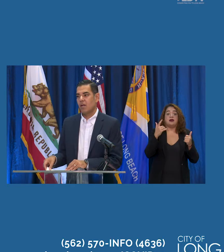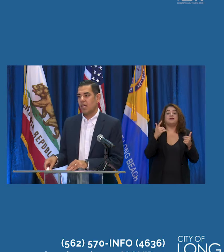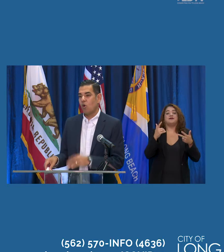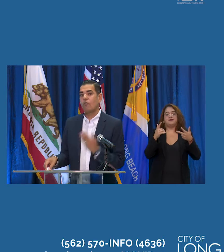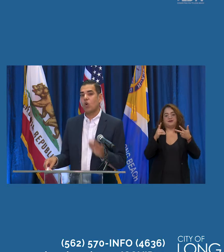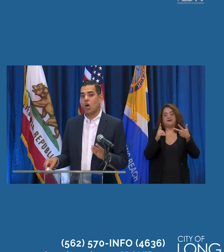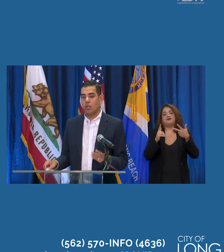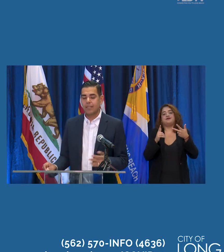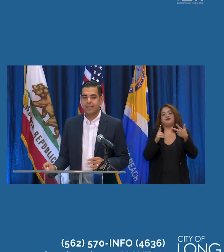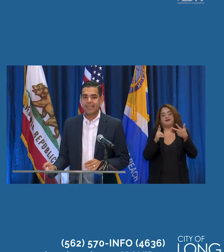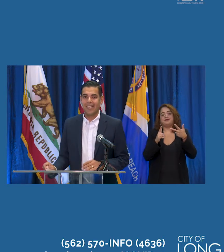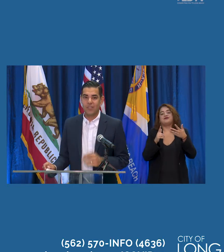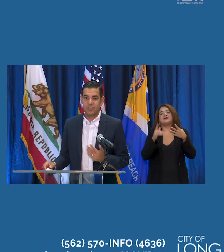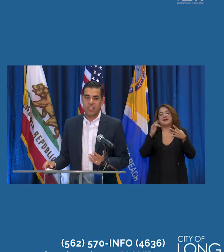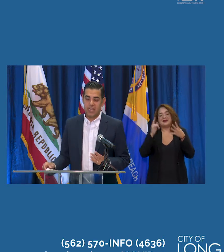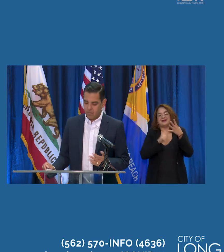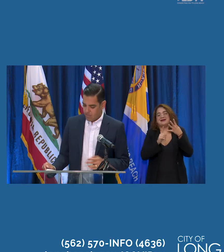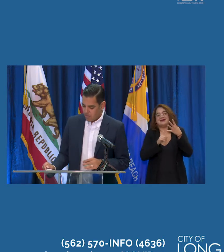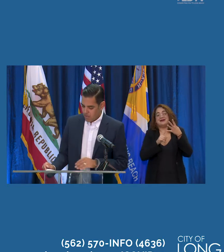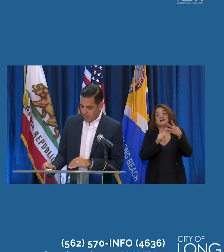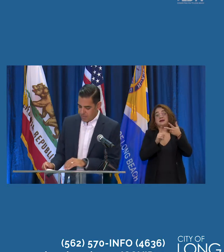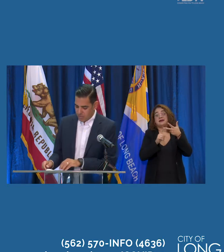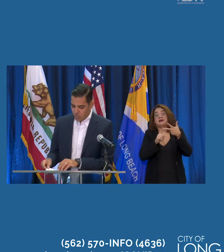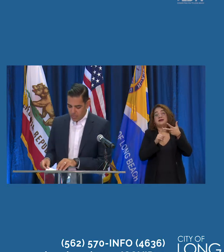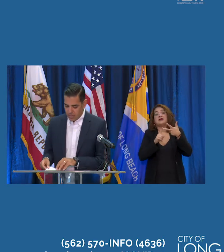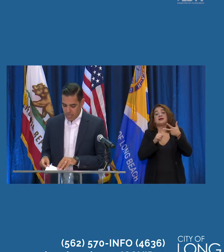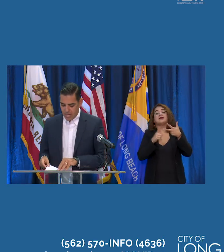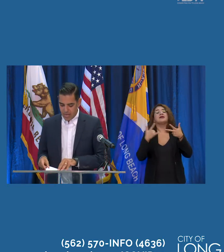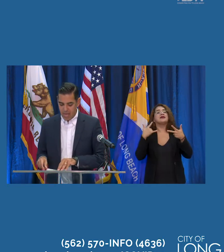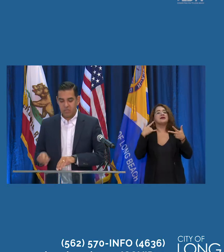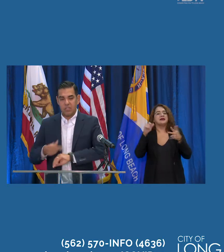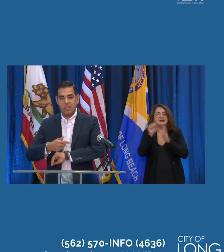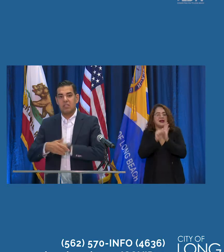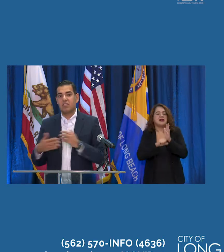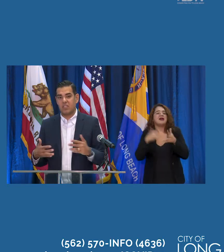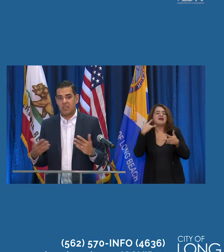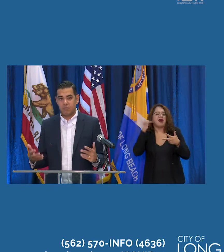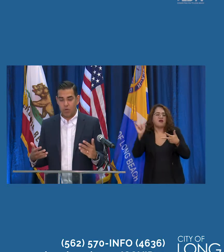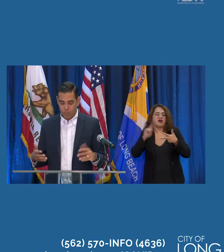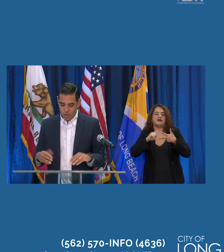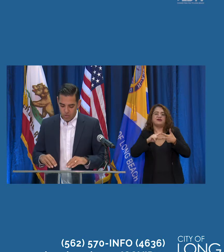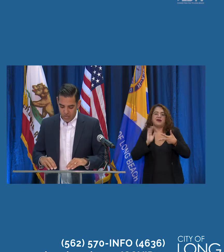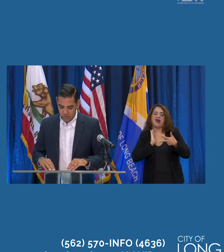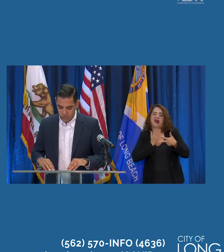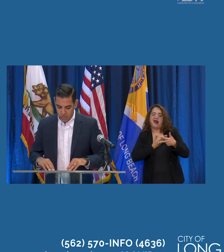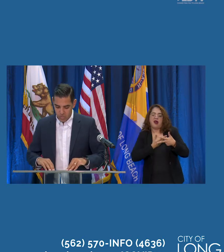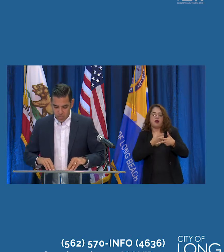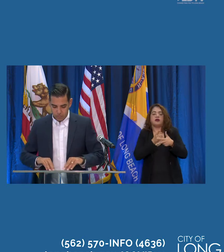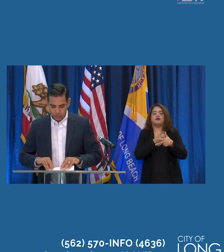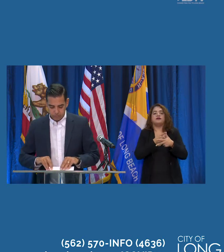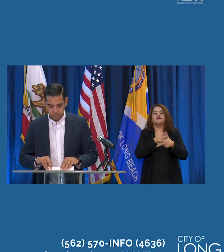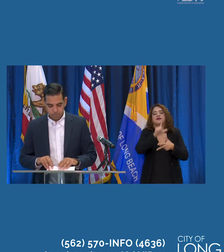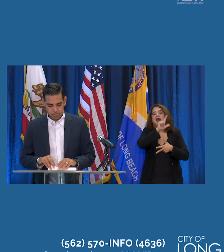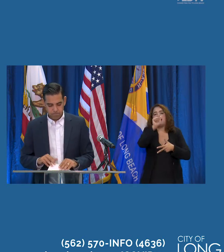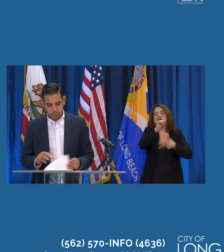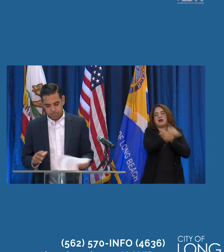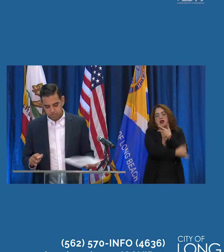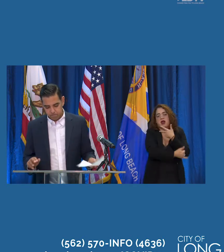and overall, the state is doing, has less deaths per 100,000.